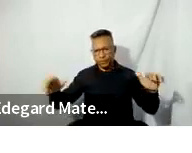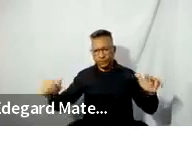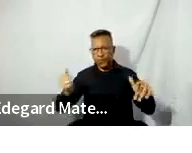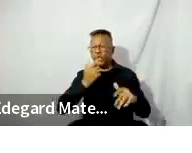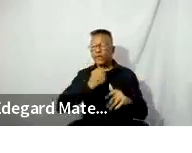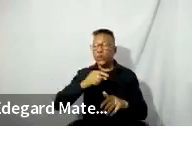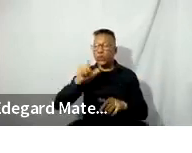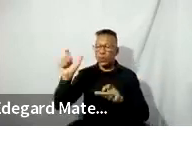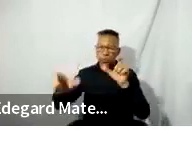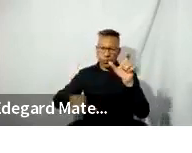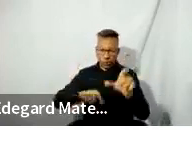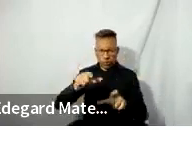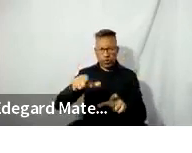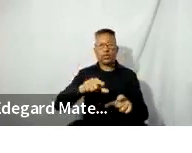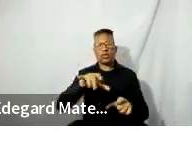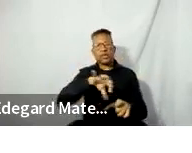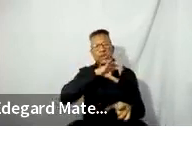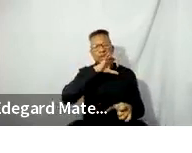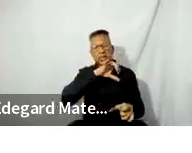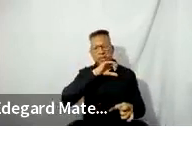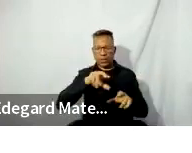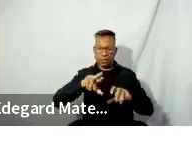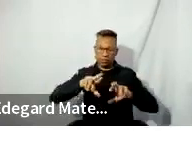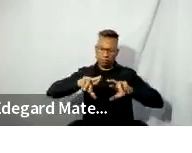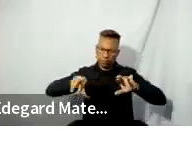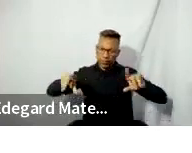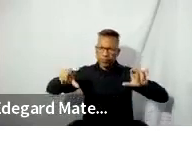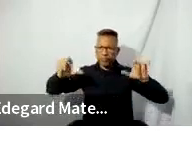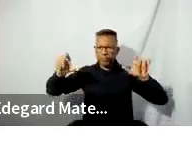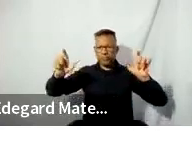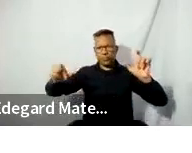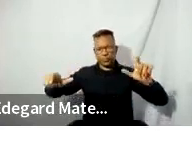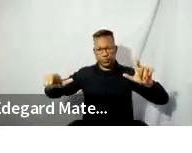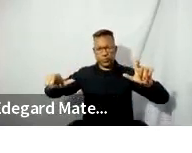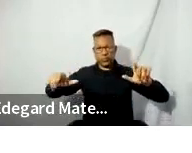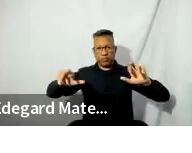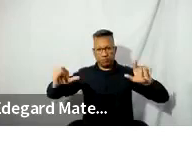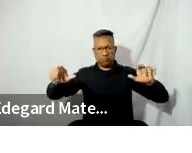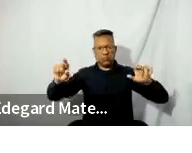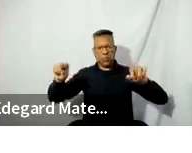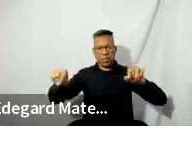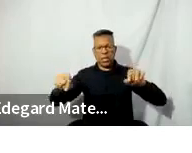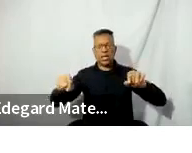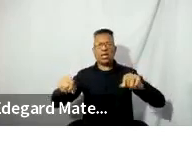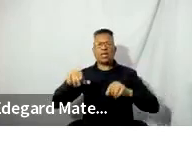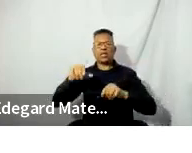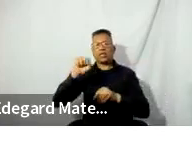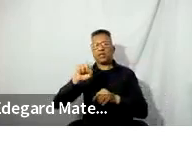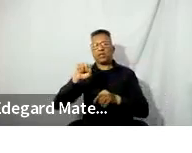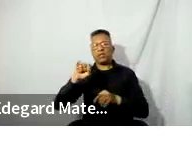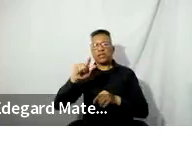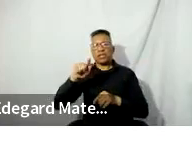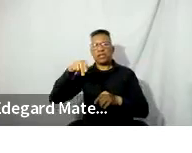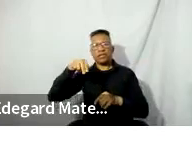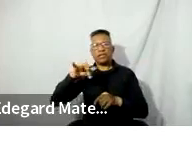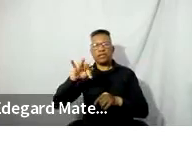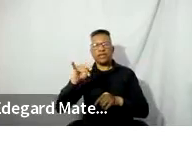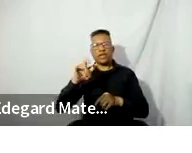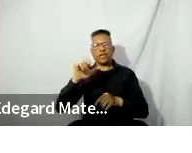In the first place, from the psychological aspect , is is significant . That . That is, . That is, creation and use